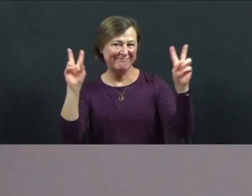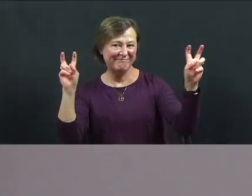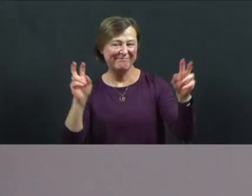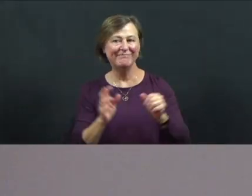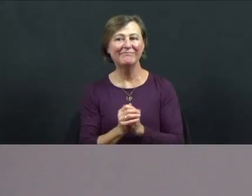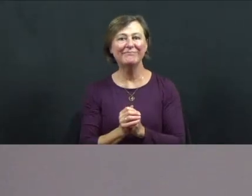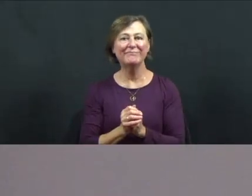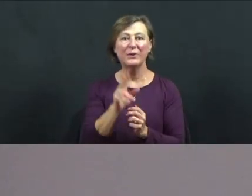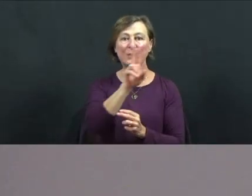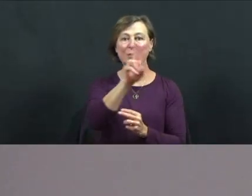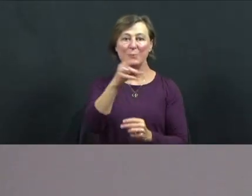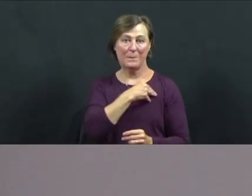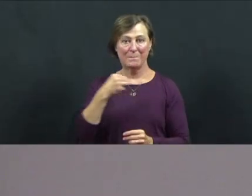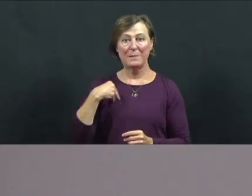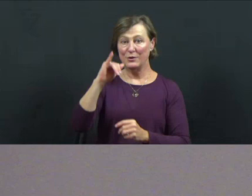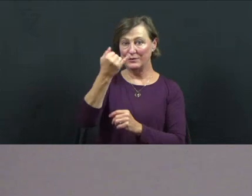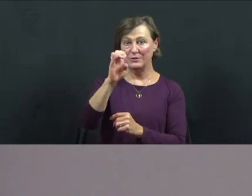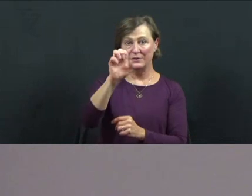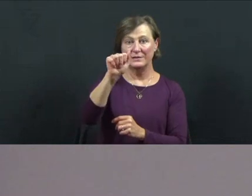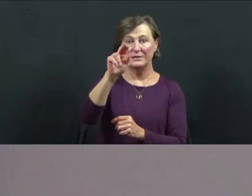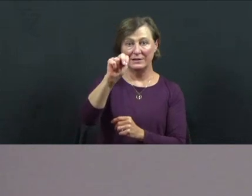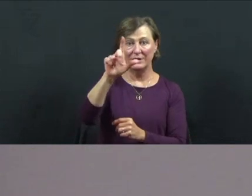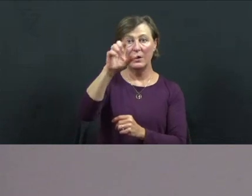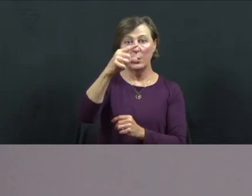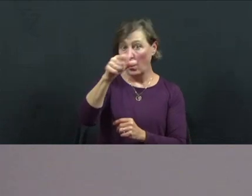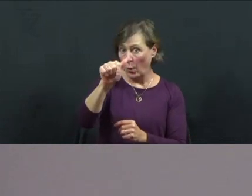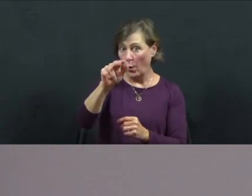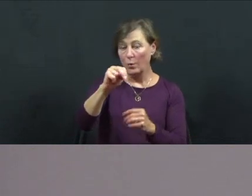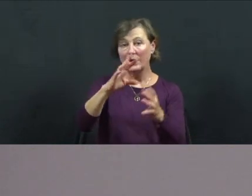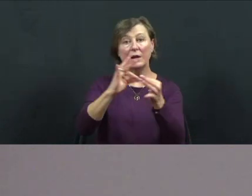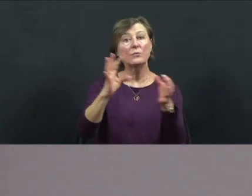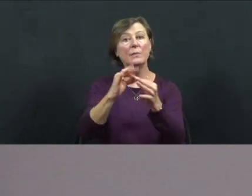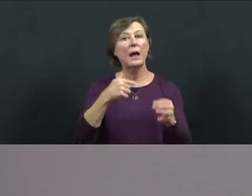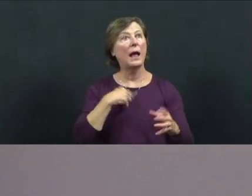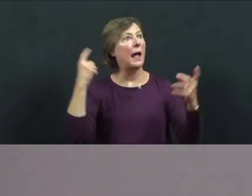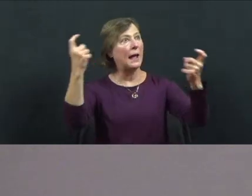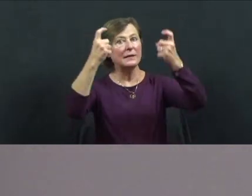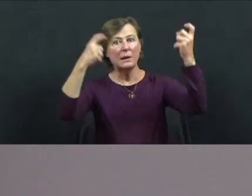UU member Jean Logan replied, "I celebrate my still evident hope